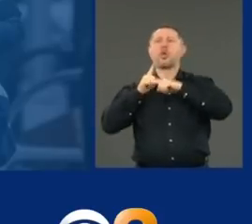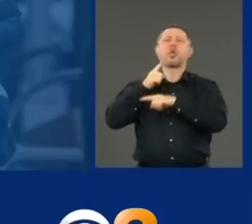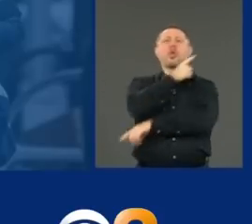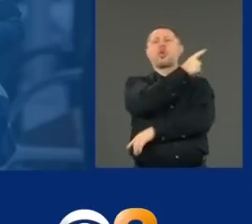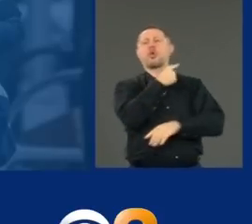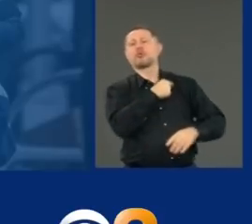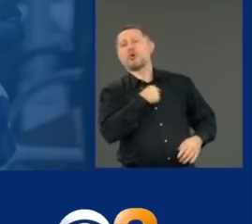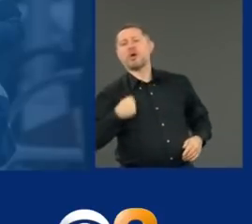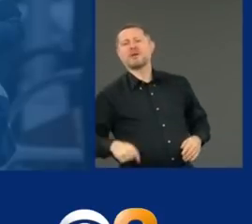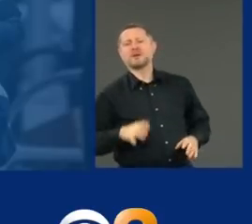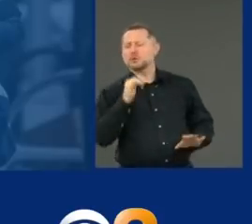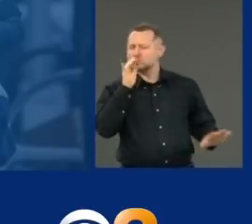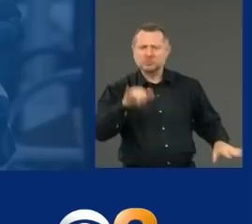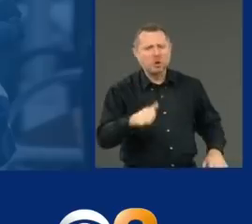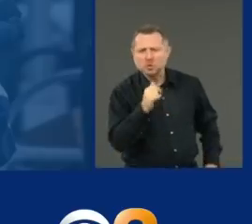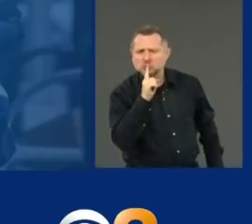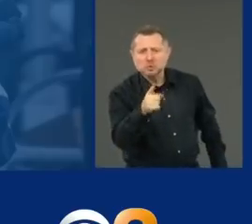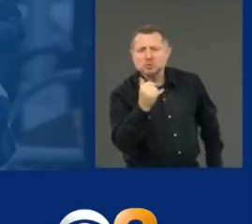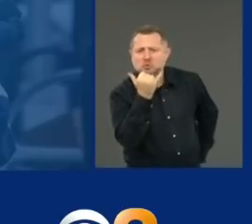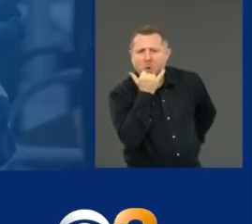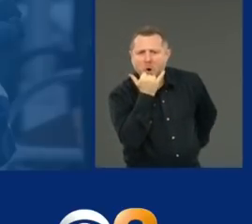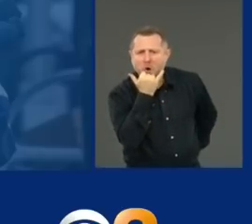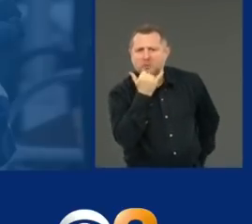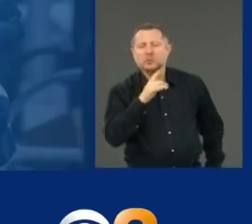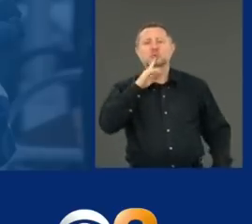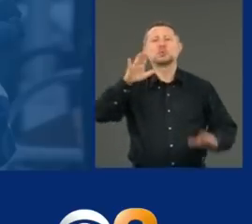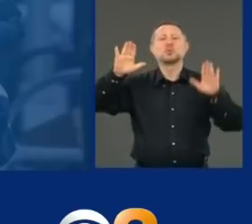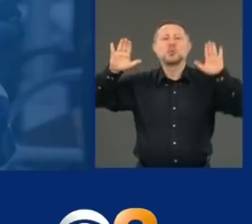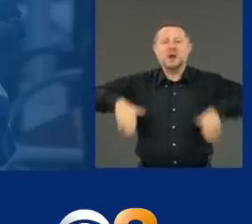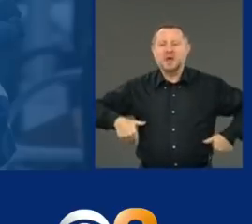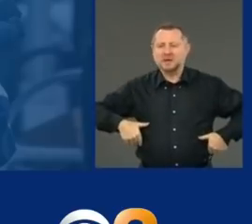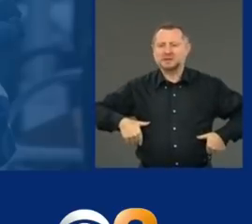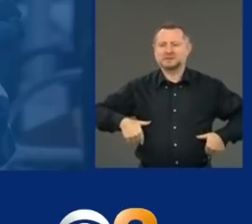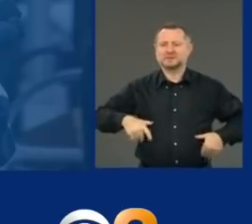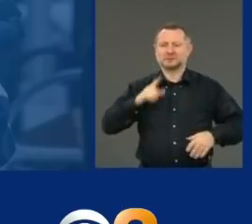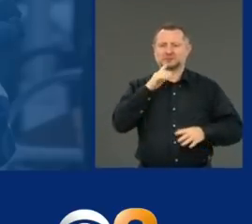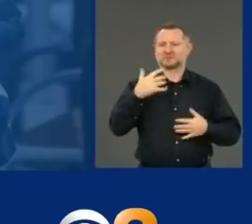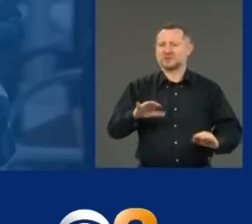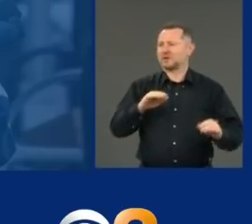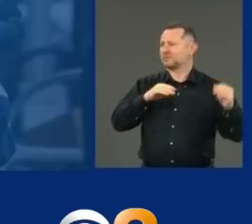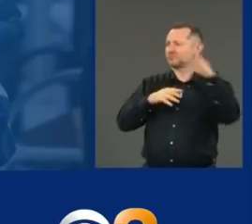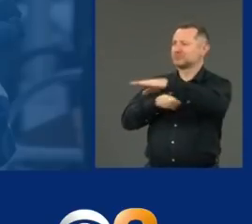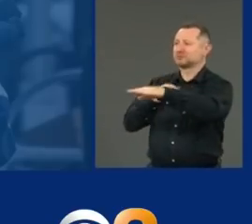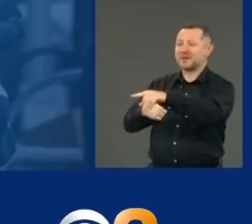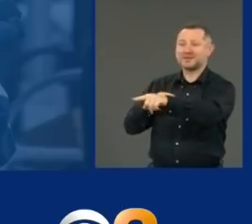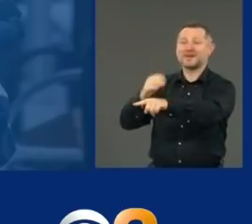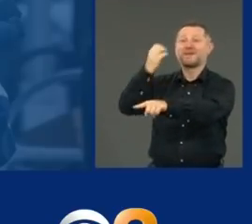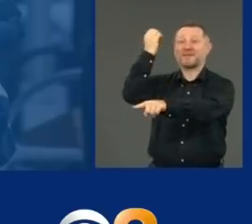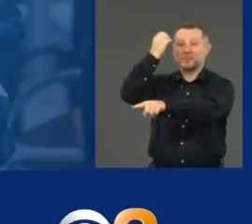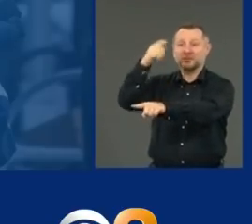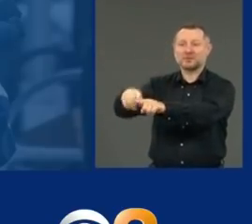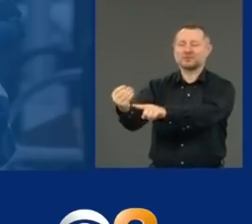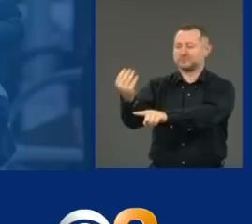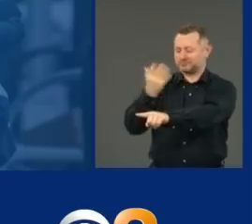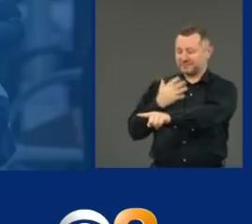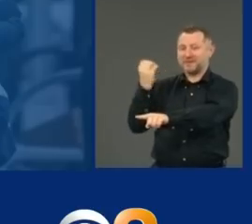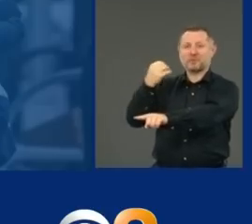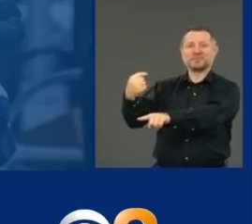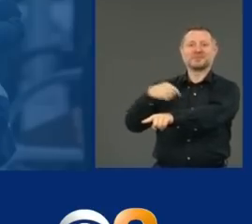THIS STARTED. EVERYBODY SAID THE FACTS WERE